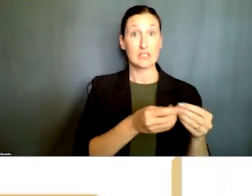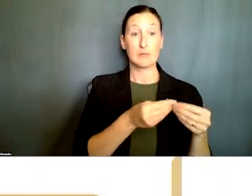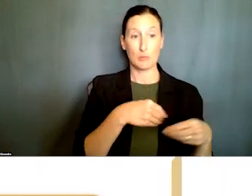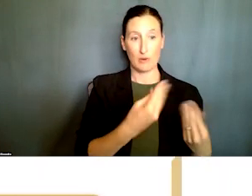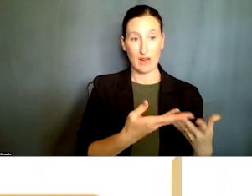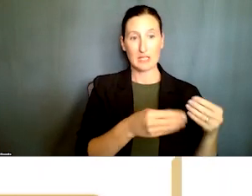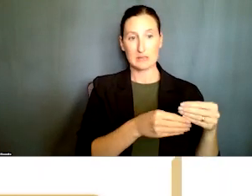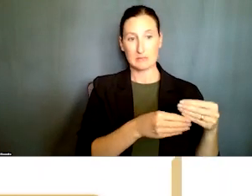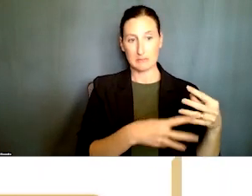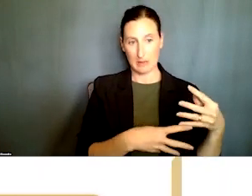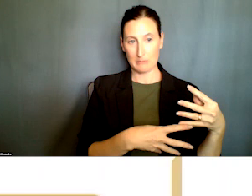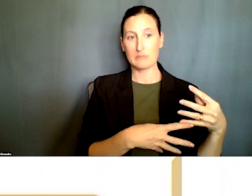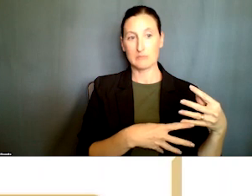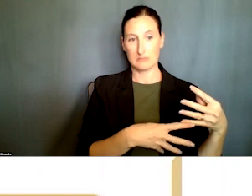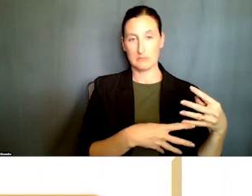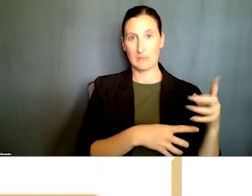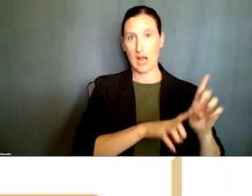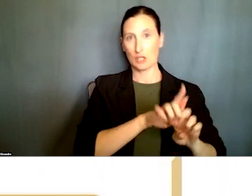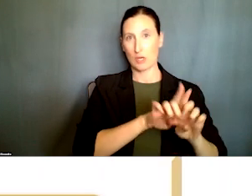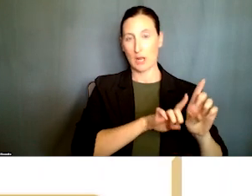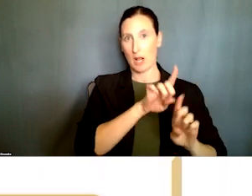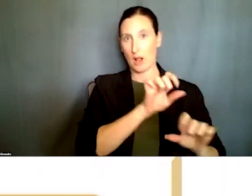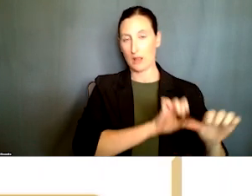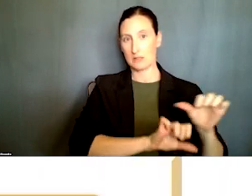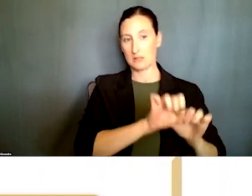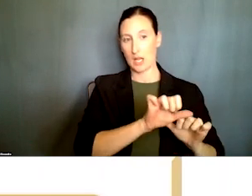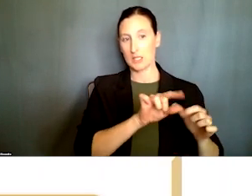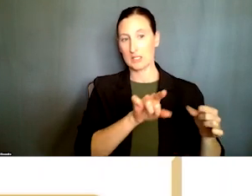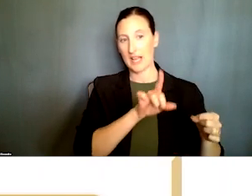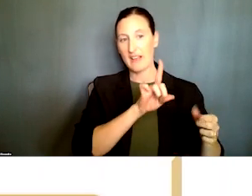For example, astronomical sciences. They have individual investigator programs,